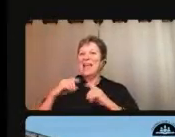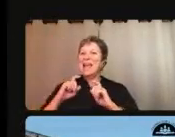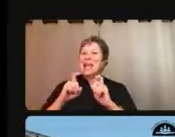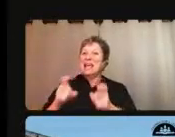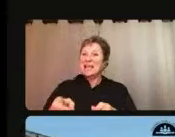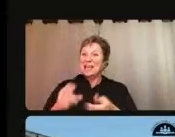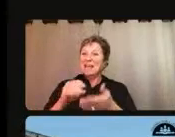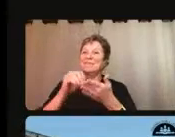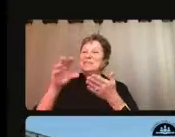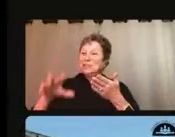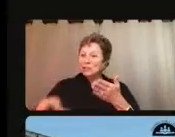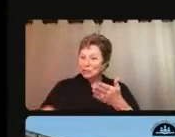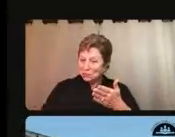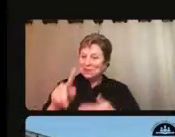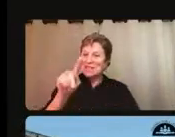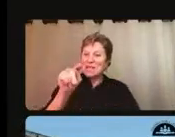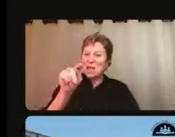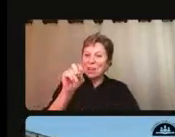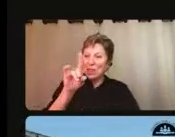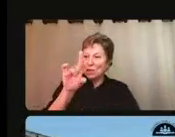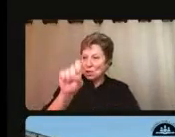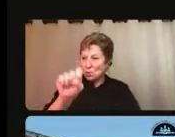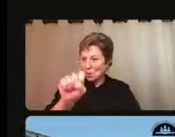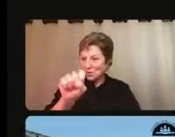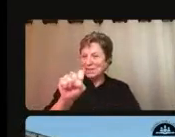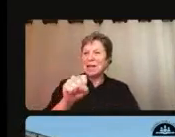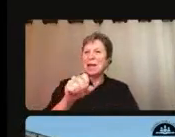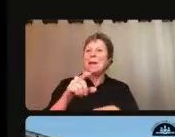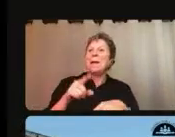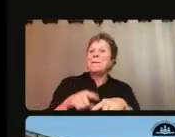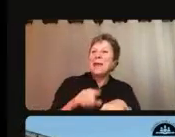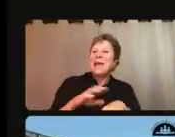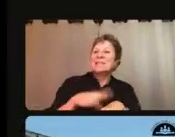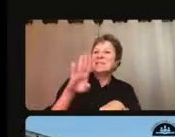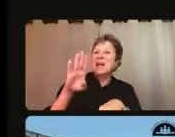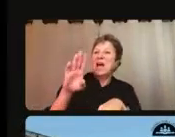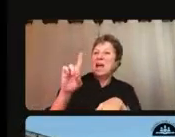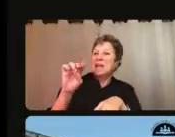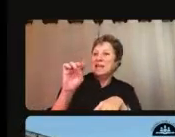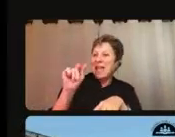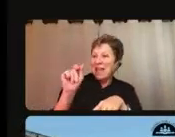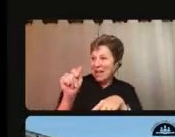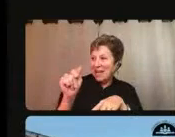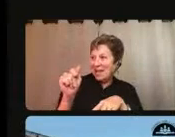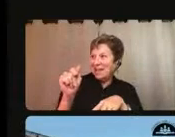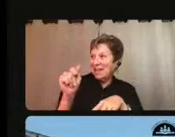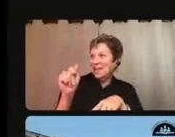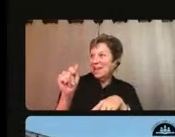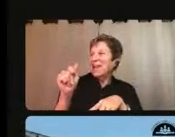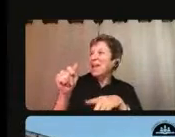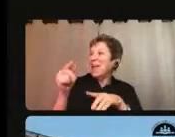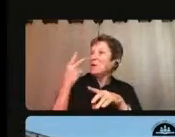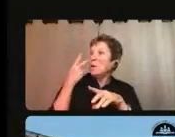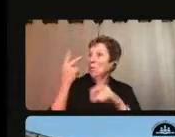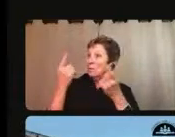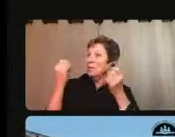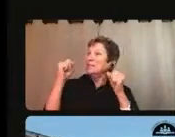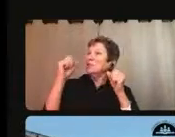THE HOOK BUT HELPS THEM TAKE RESPONSIBILITY FOR THEIR ACTIONS. GIVE THE STUDENTS THE TOOLS AND